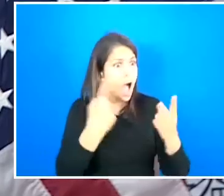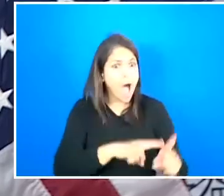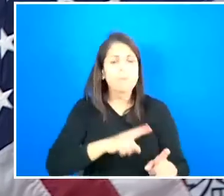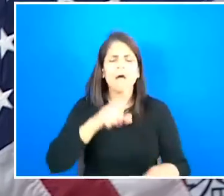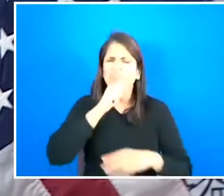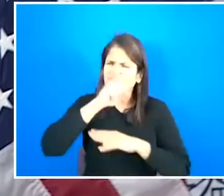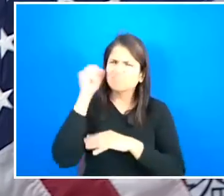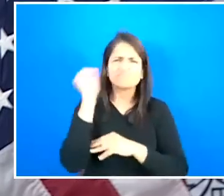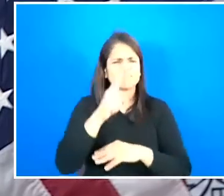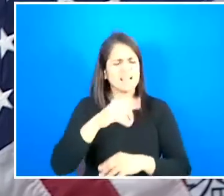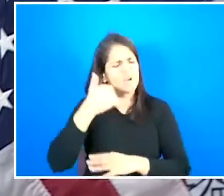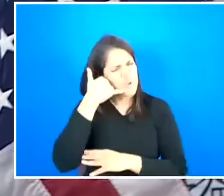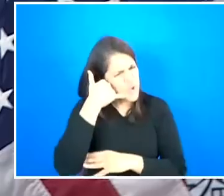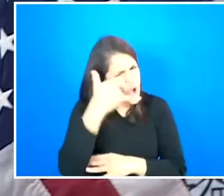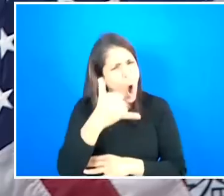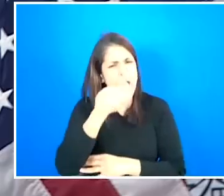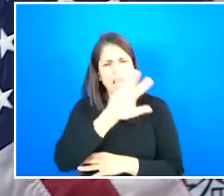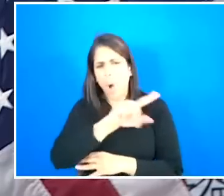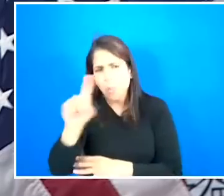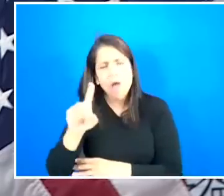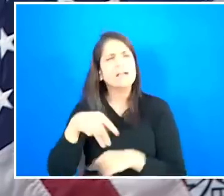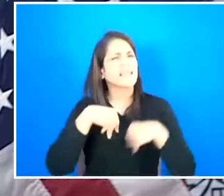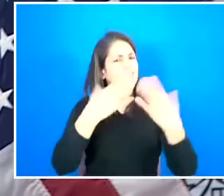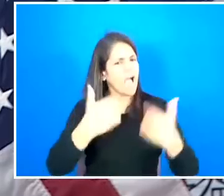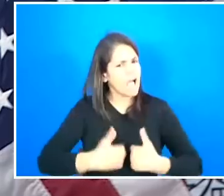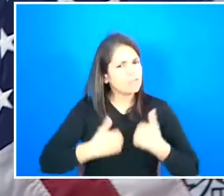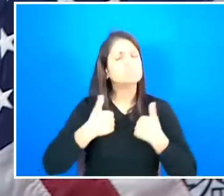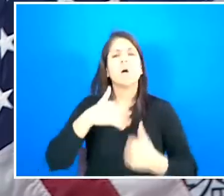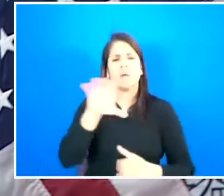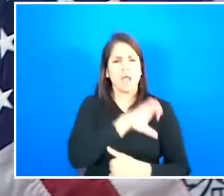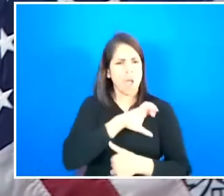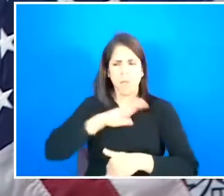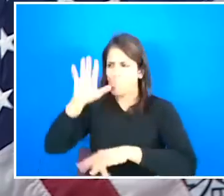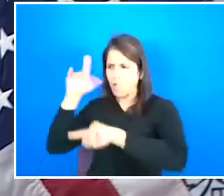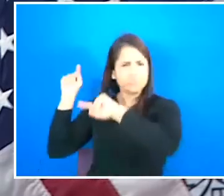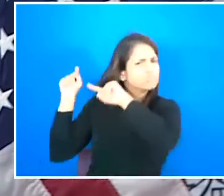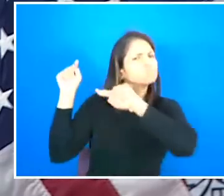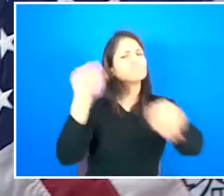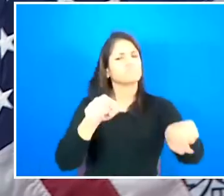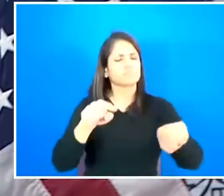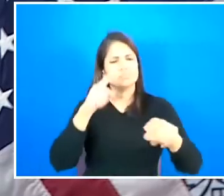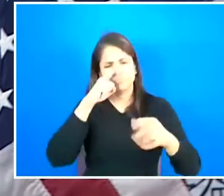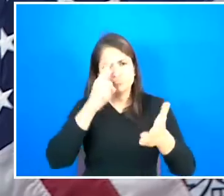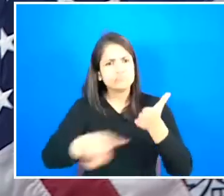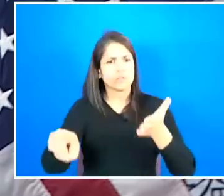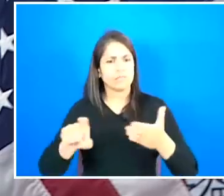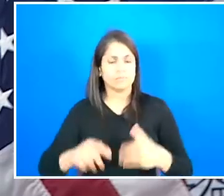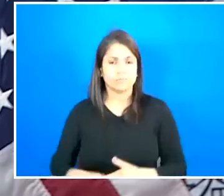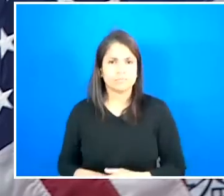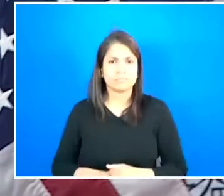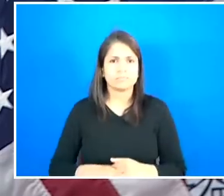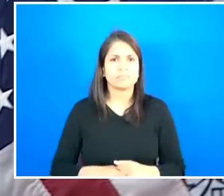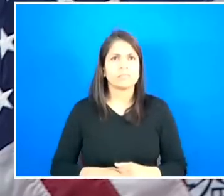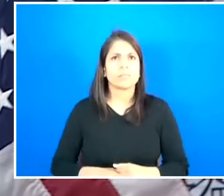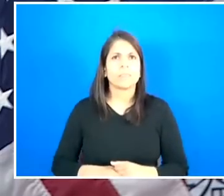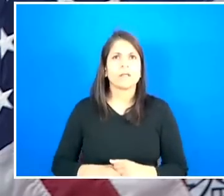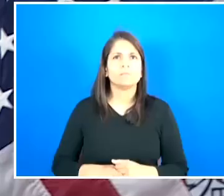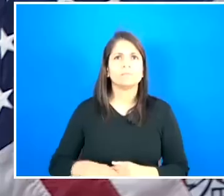CALL 311, YOU CAN TELL THE NYPD, IT'S ONCOE MMON APPROACH. IT WILL BE SHUT